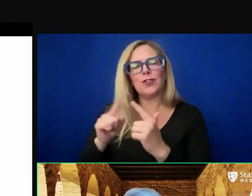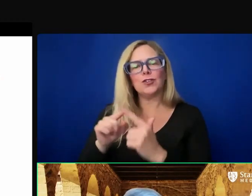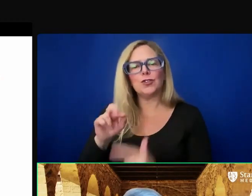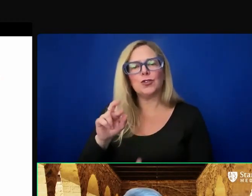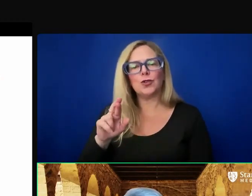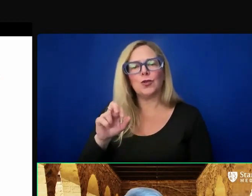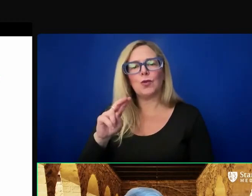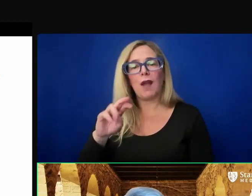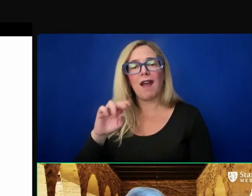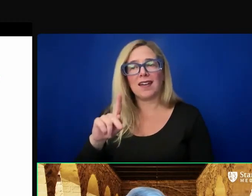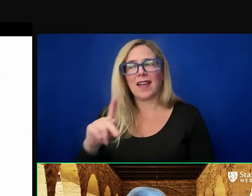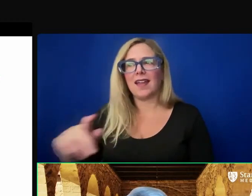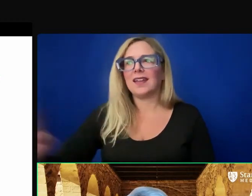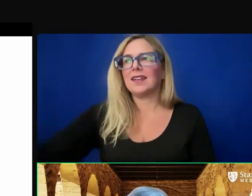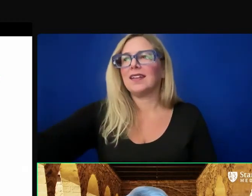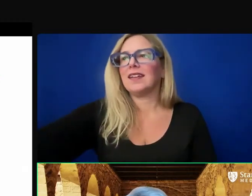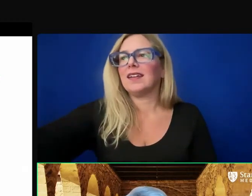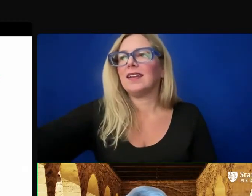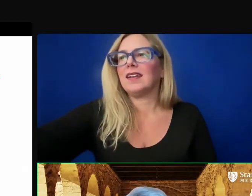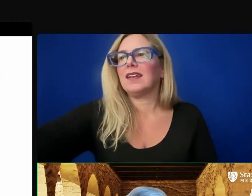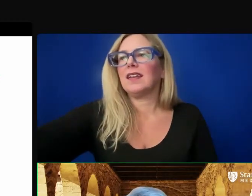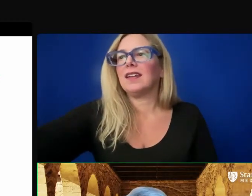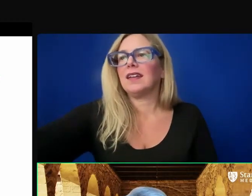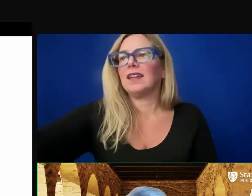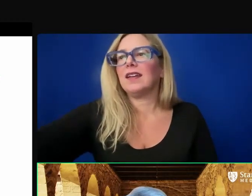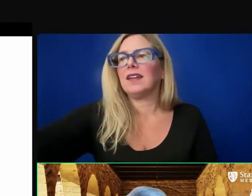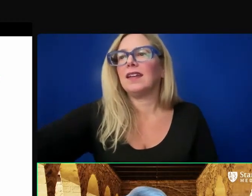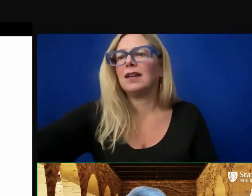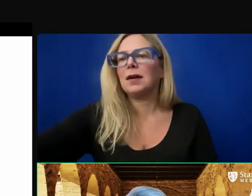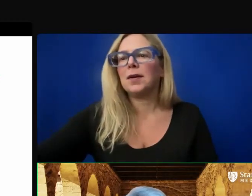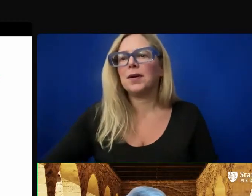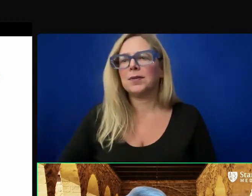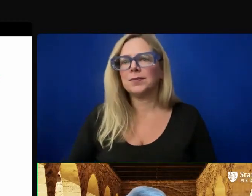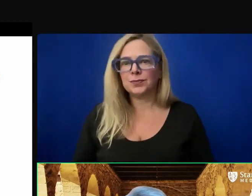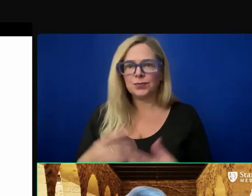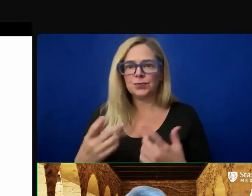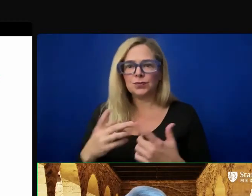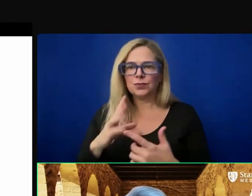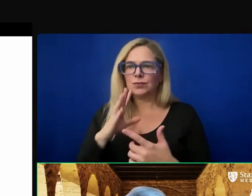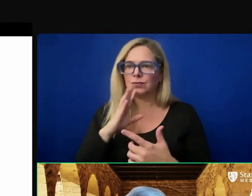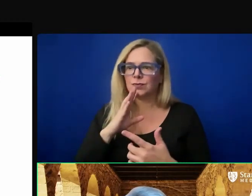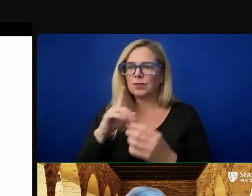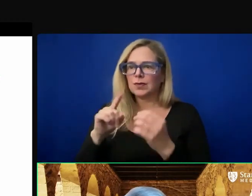people with disabilities and their caregivers, specifically focusing on families and paid